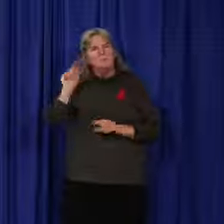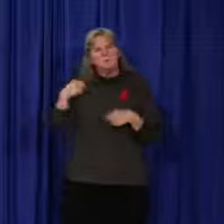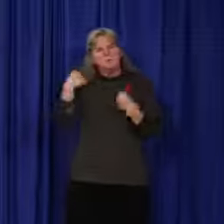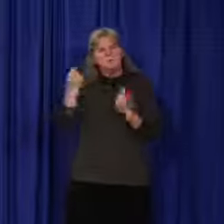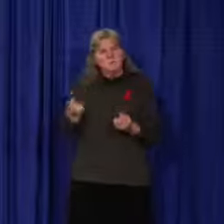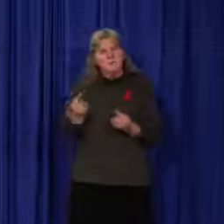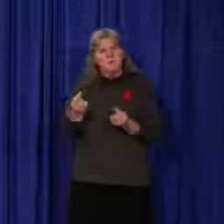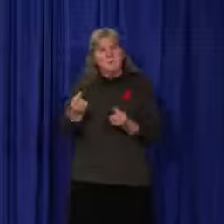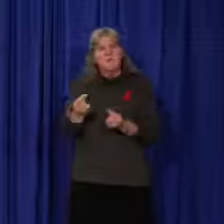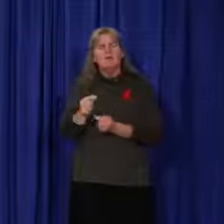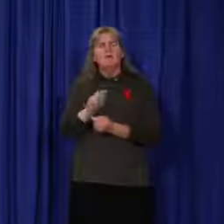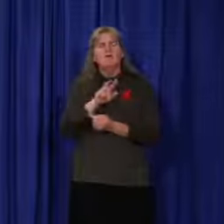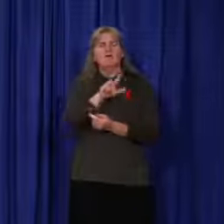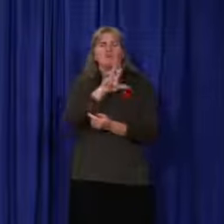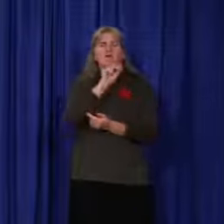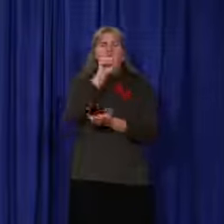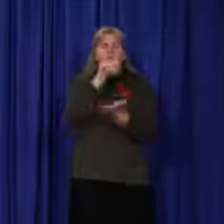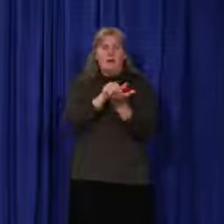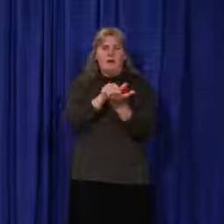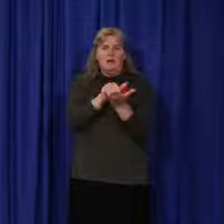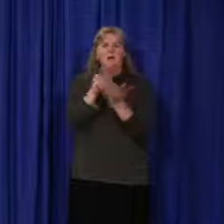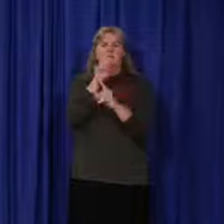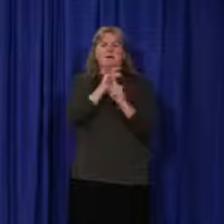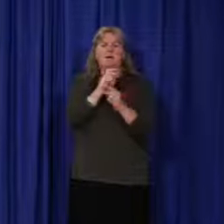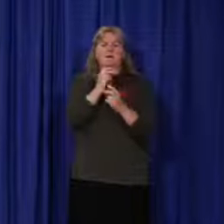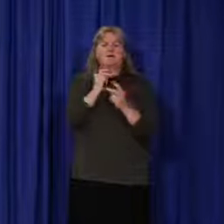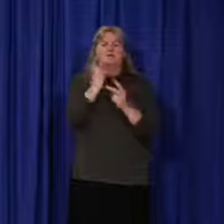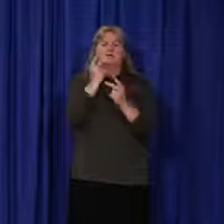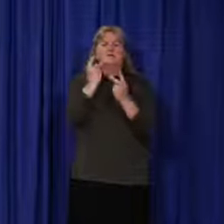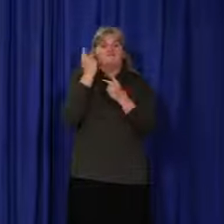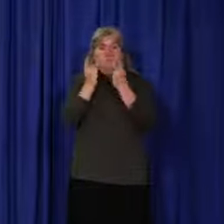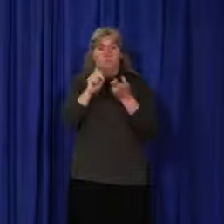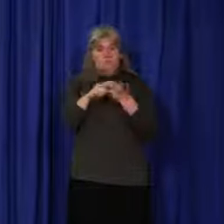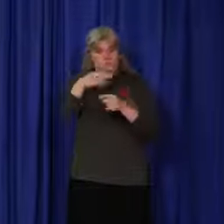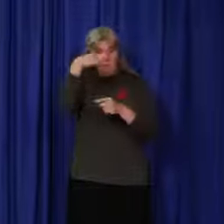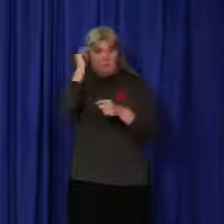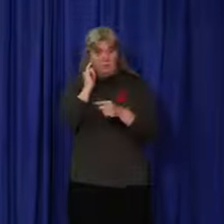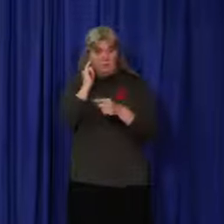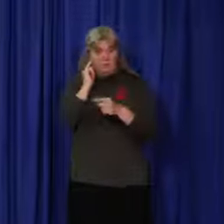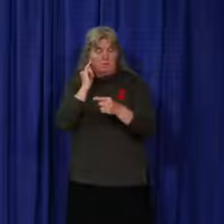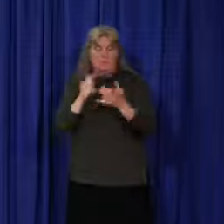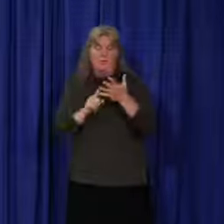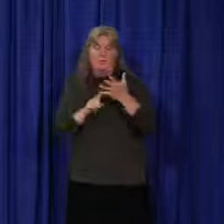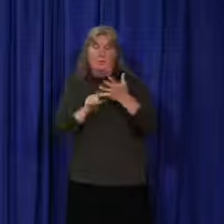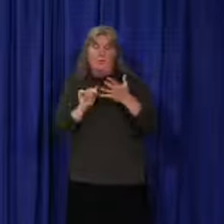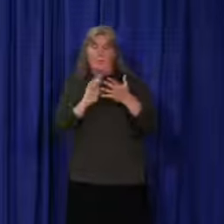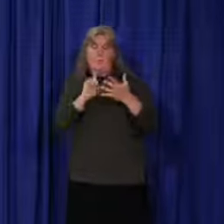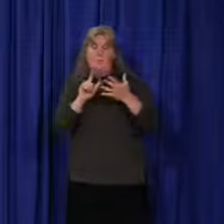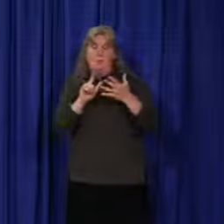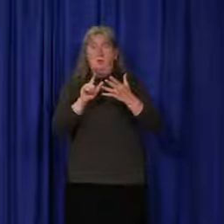increased efforts on the Canadian-U.S. borders in the upcoming days. We spoke to the prime minister